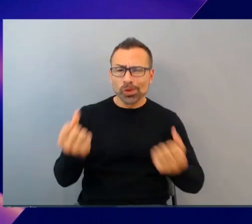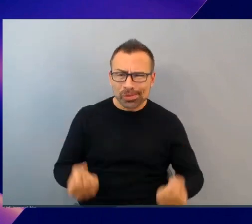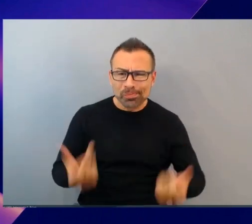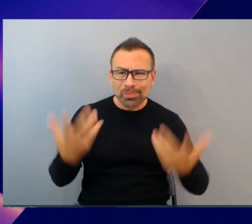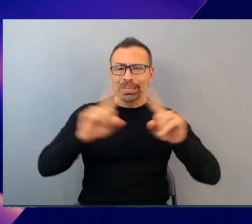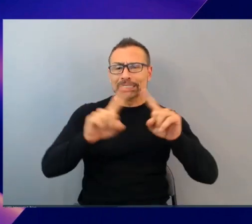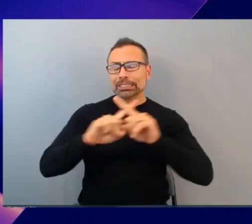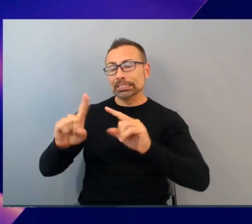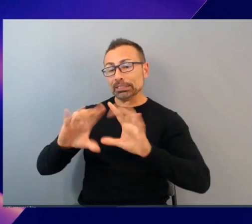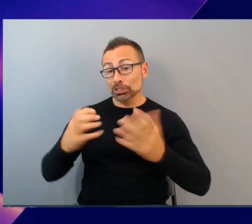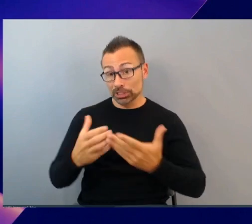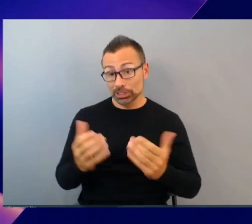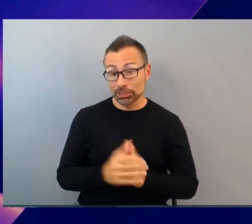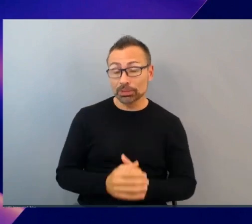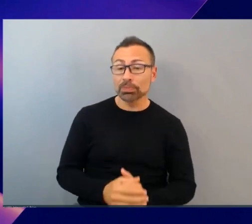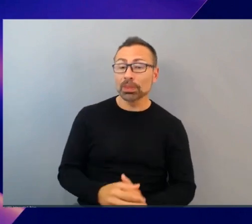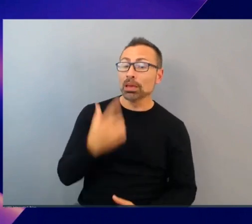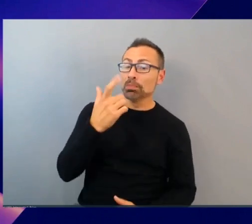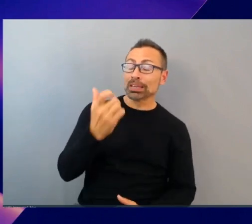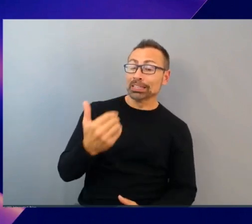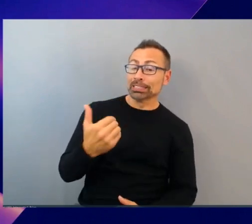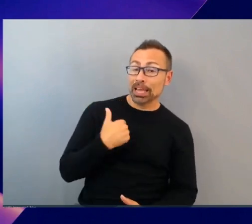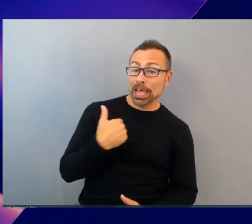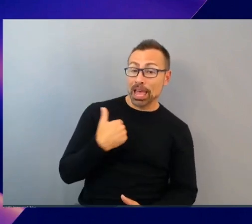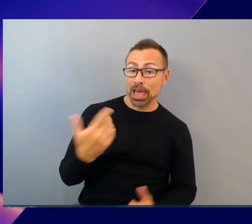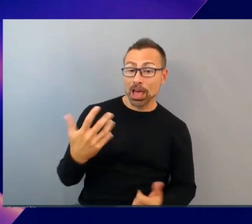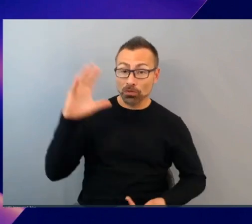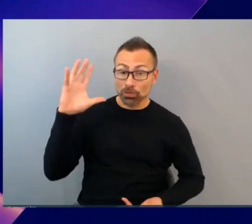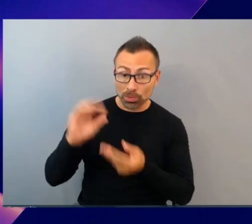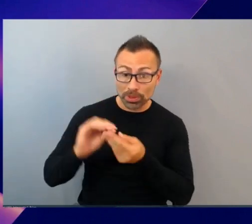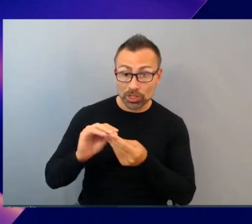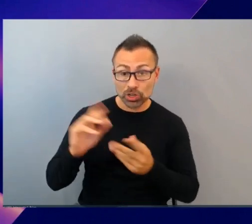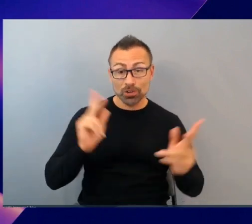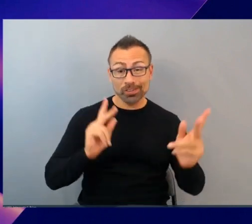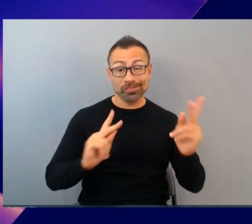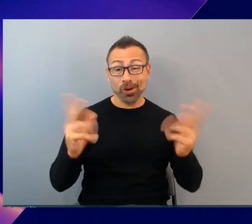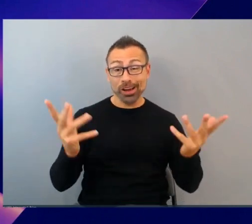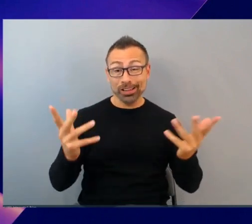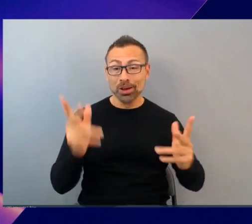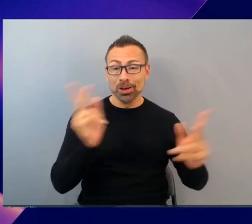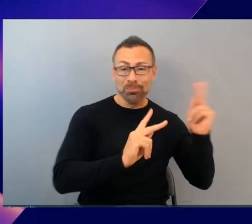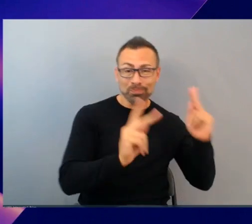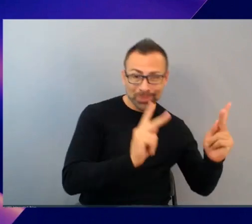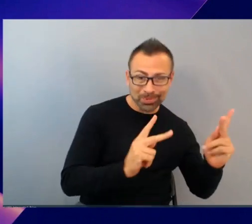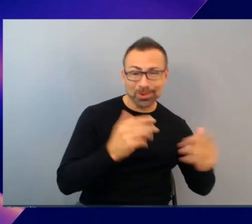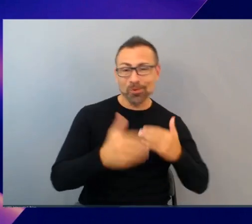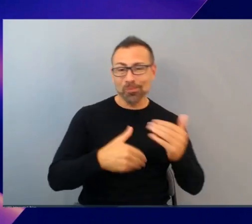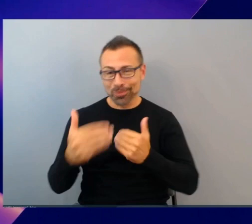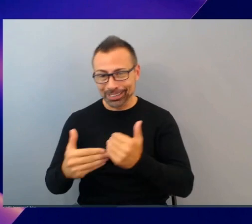It's about the culmination of people, process and technology. So once they have established that right formulation,